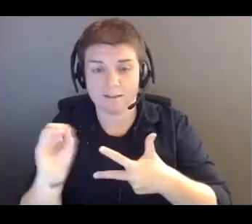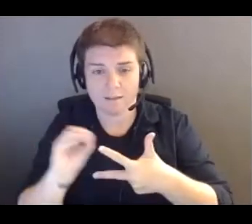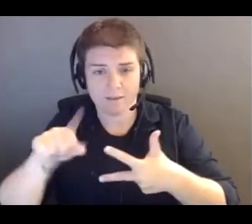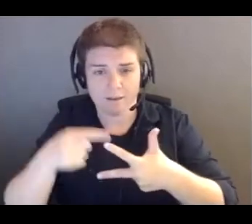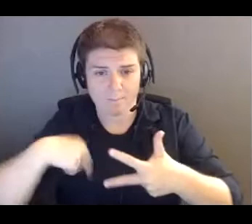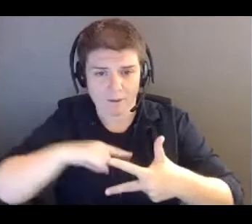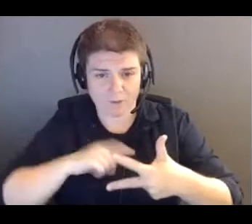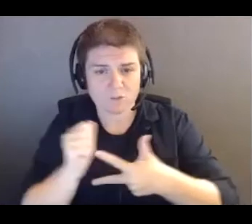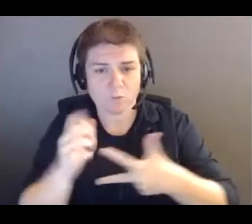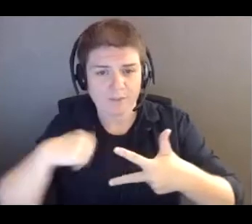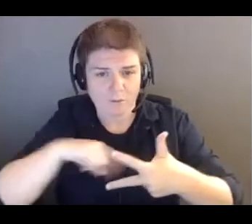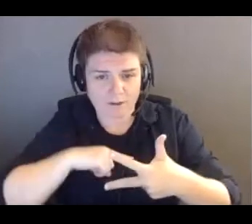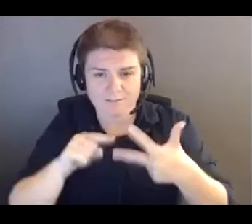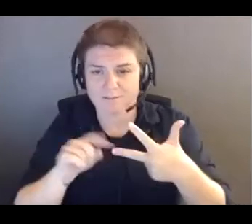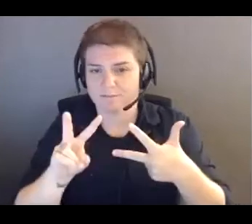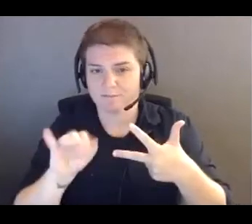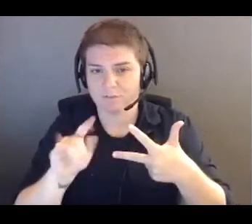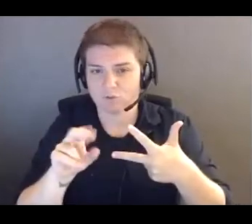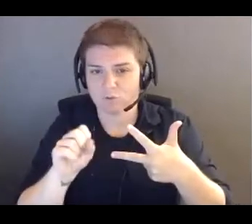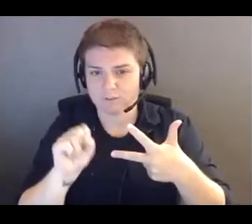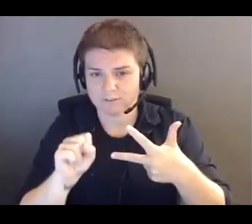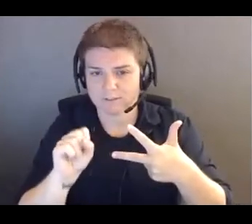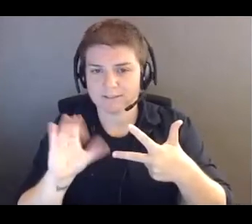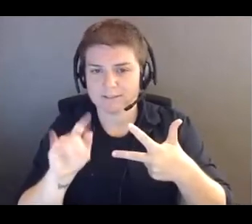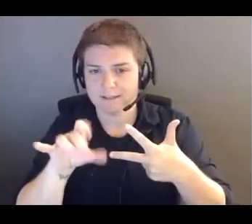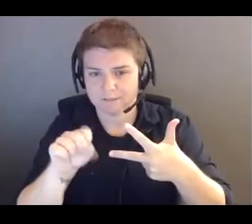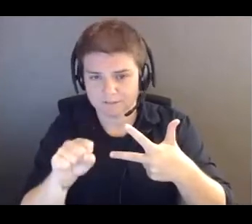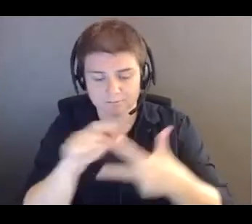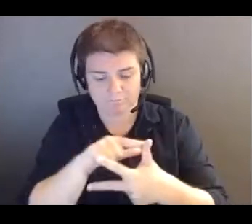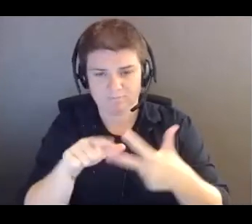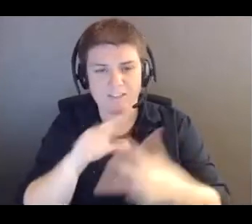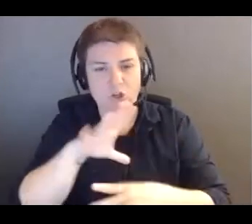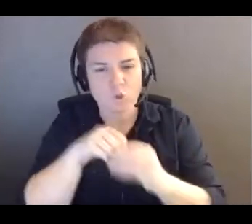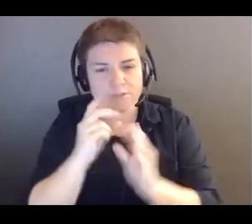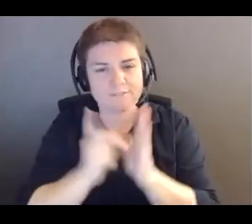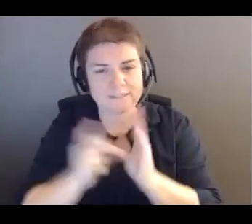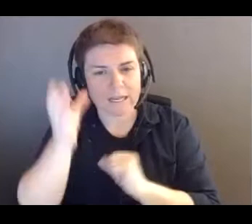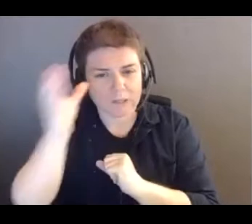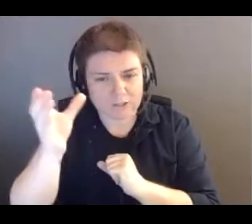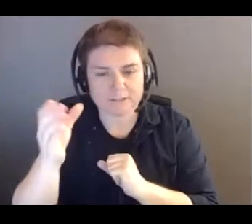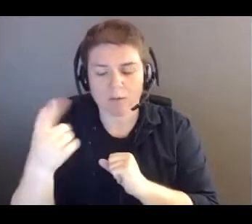virtuous cycles. These are inclusive design concepts that we have been exploring in our